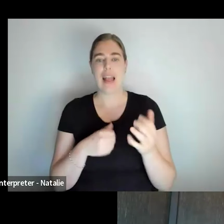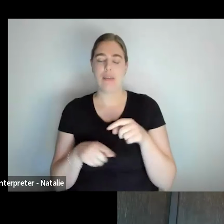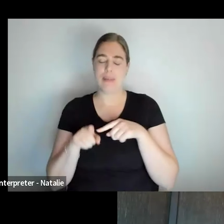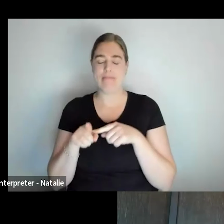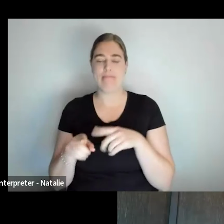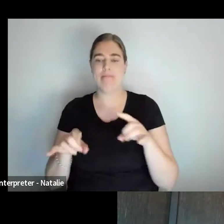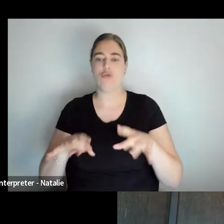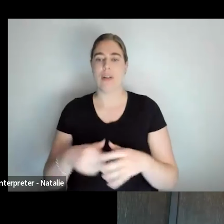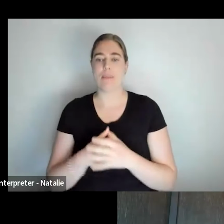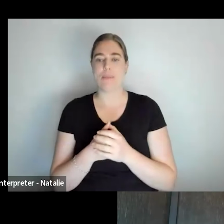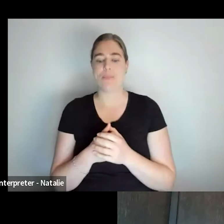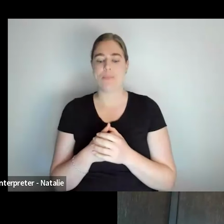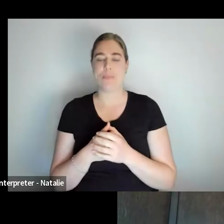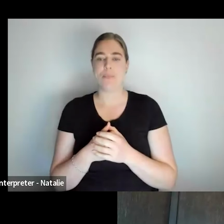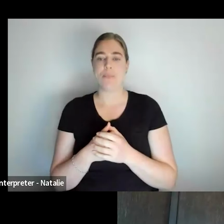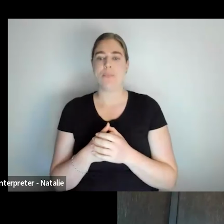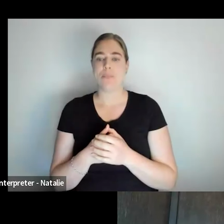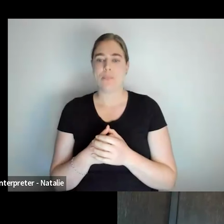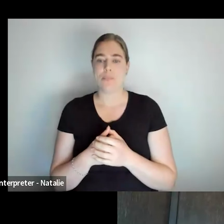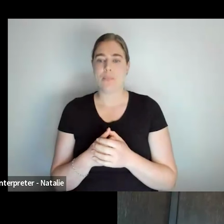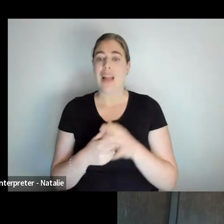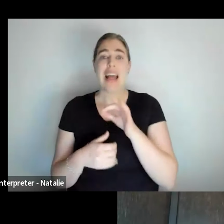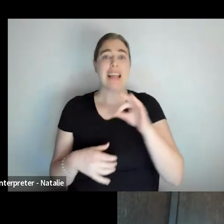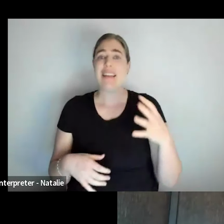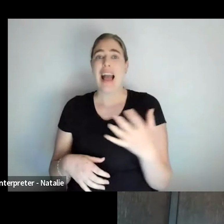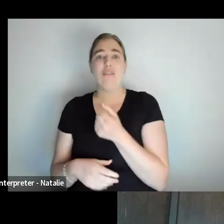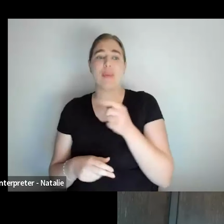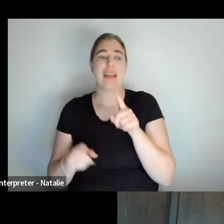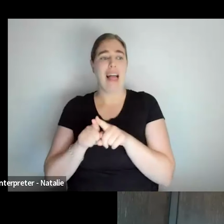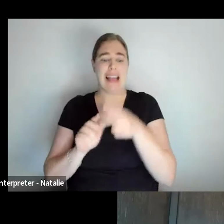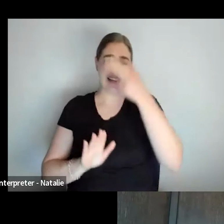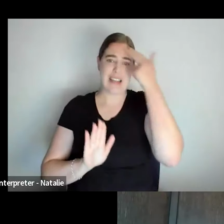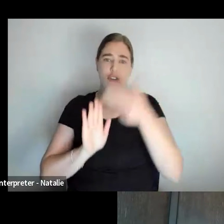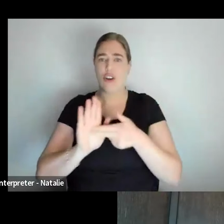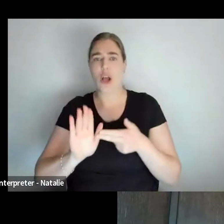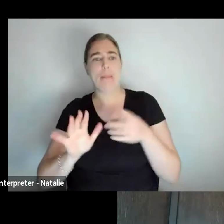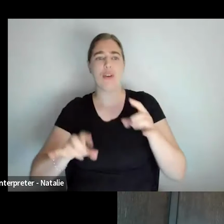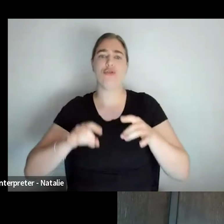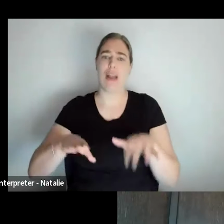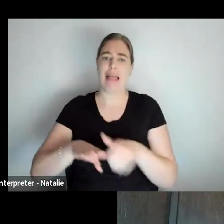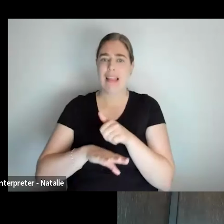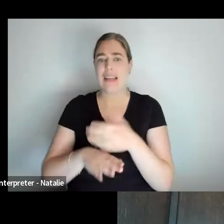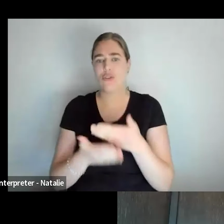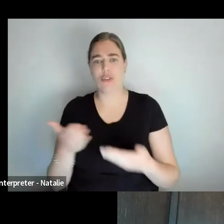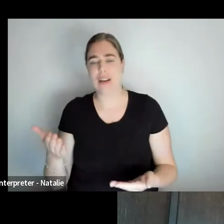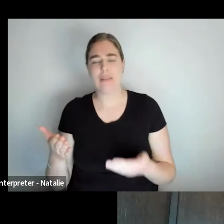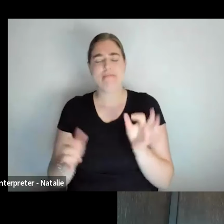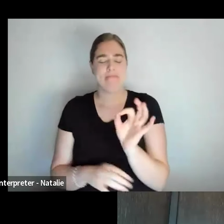have to be stereotyped Australian story. There are many, many stories across our land,